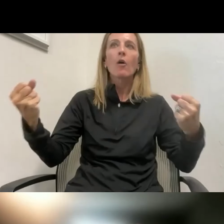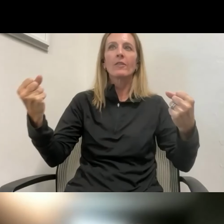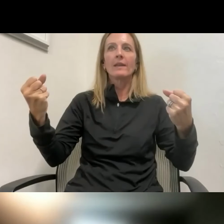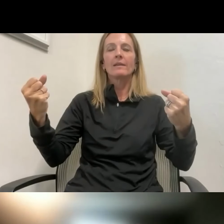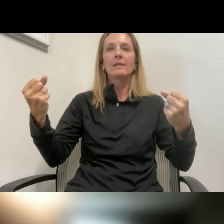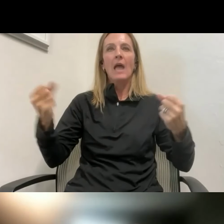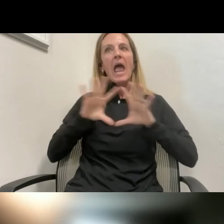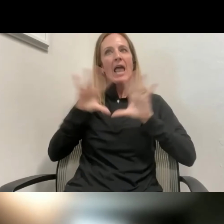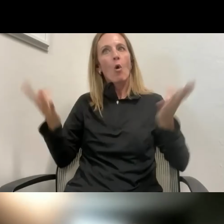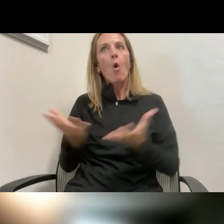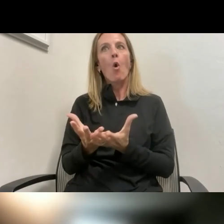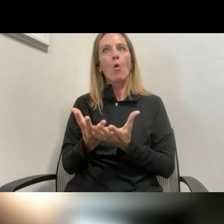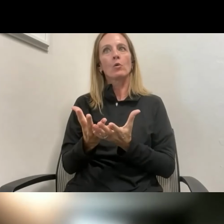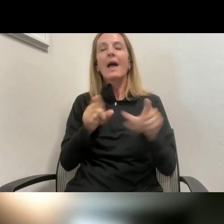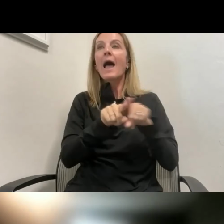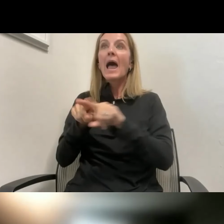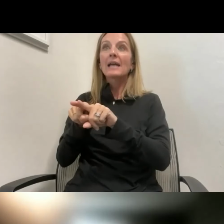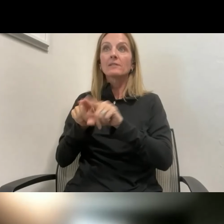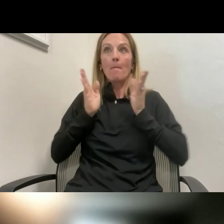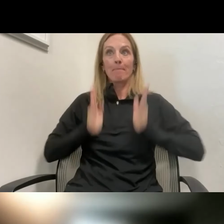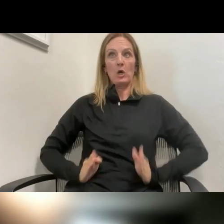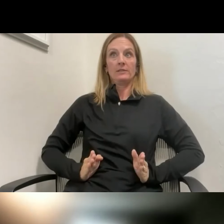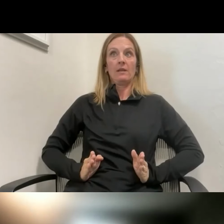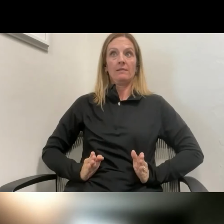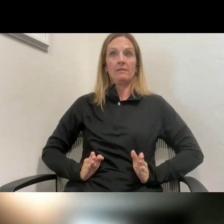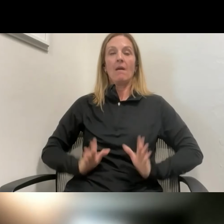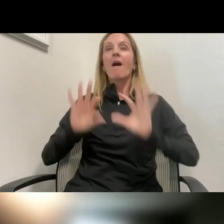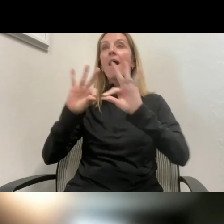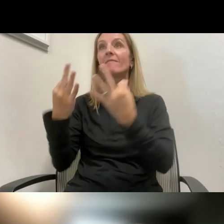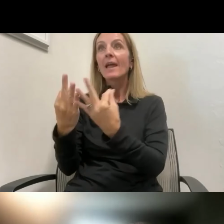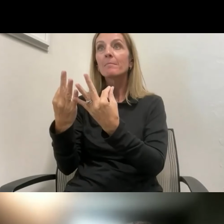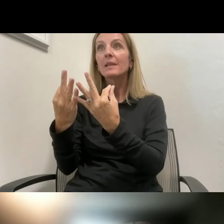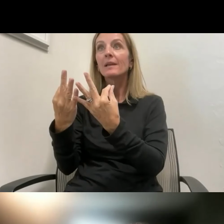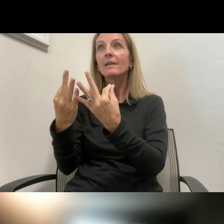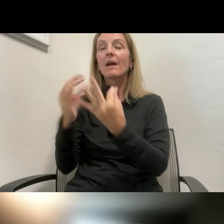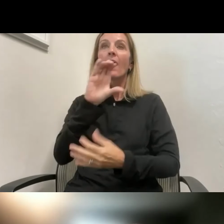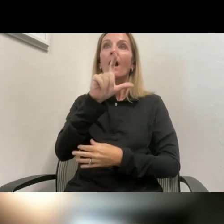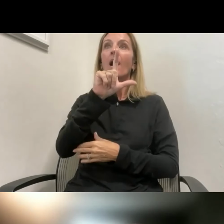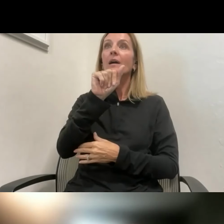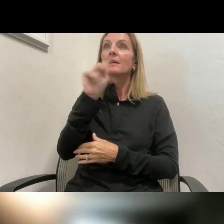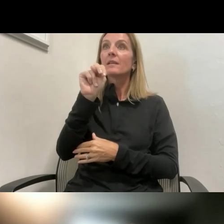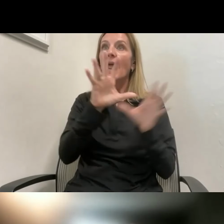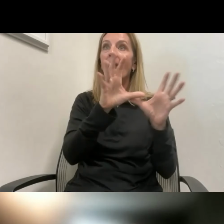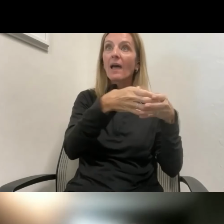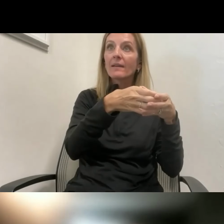family, as a clan, as a community and as a nation. And so those are the things - those strengths are